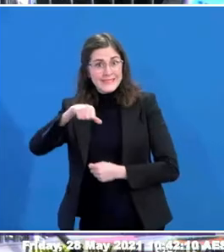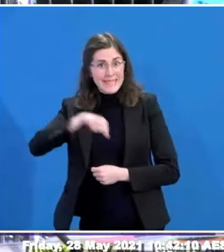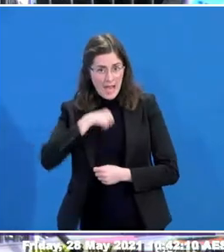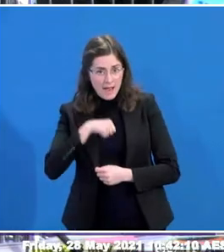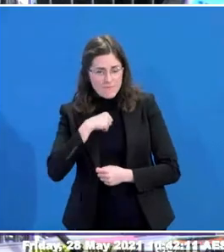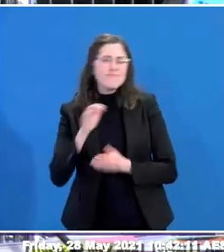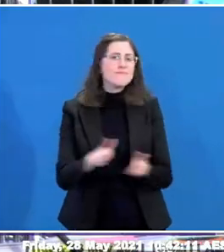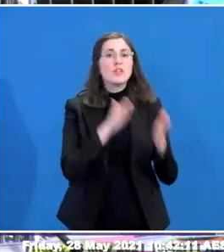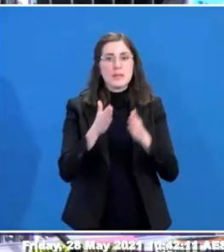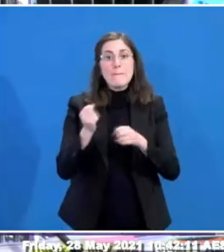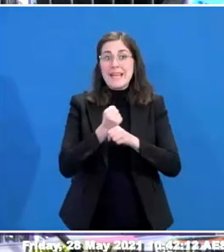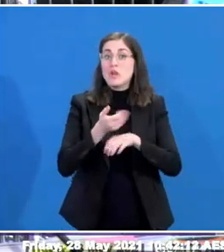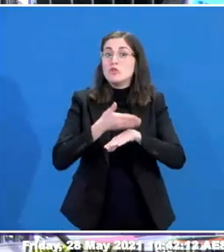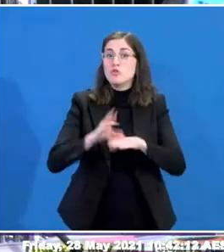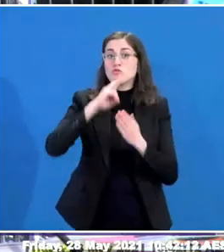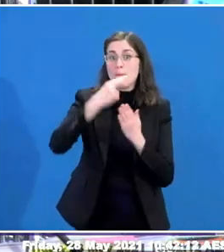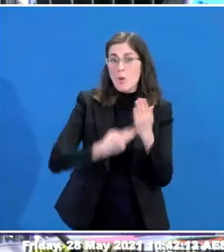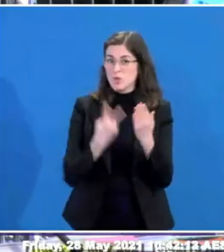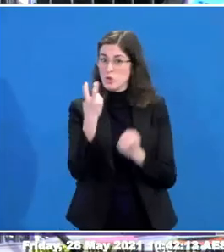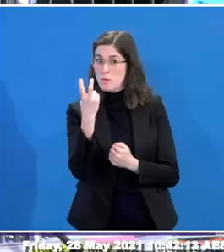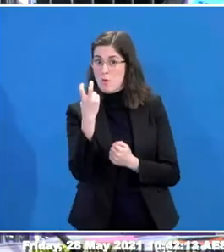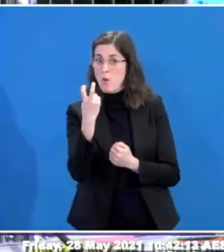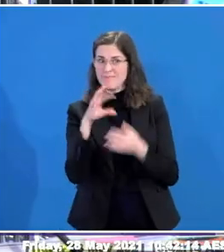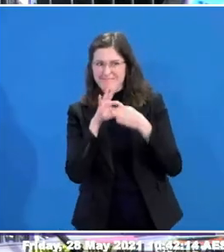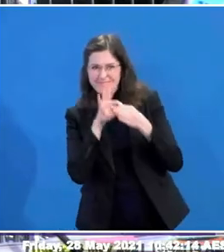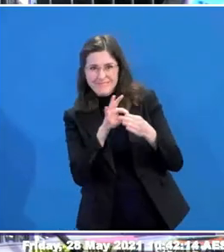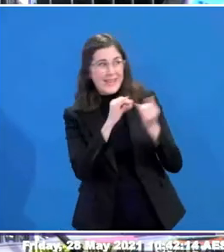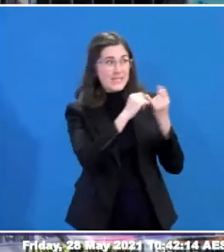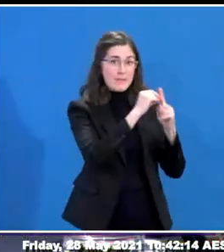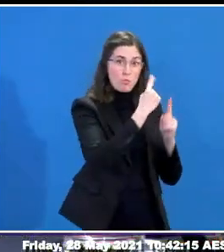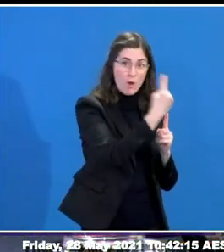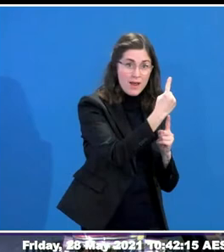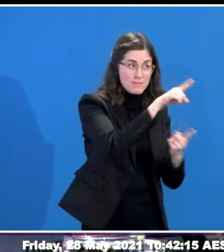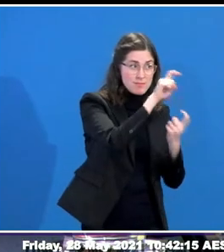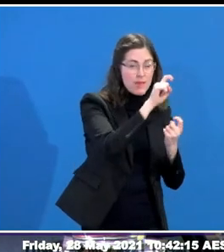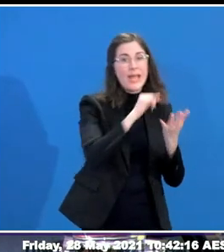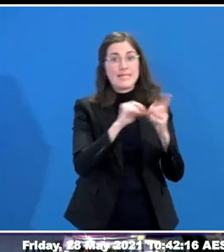recruitment processes for SP1 and SP2; is that right? Yes.